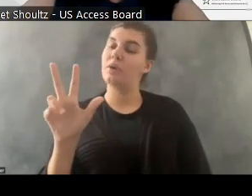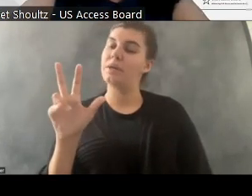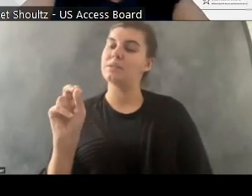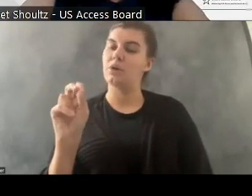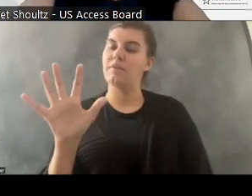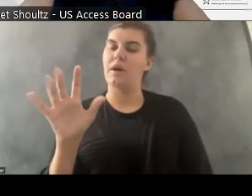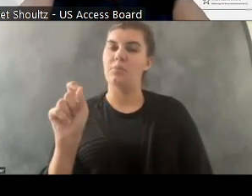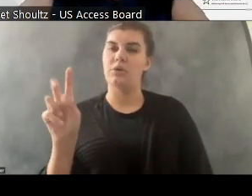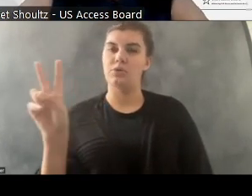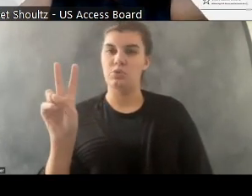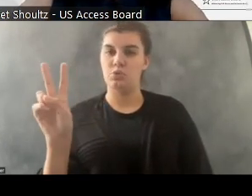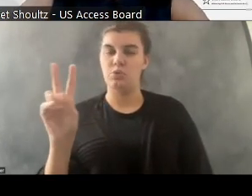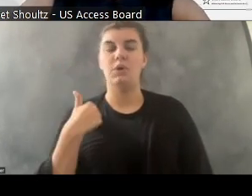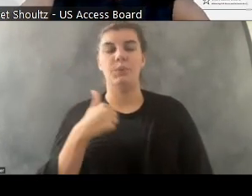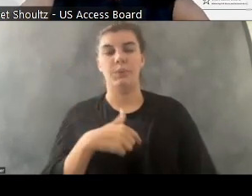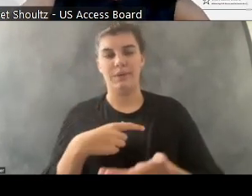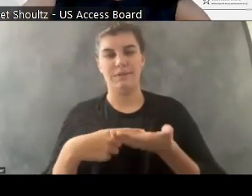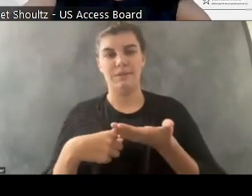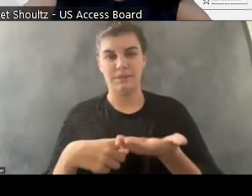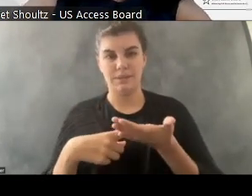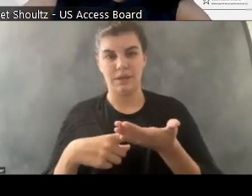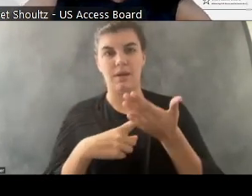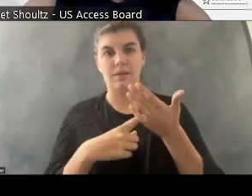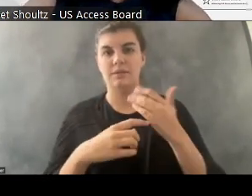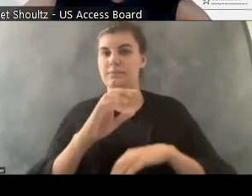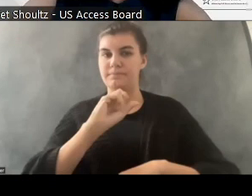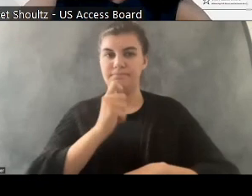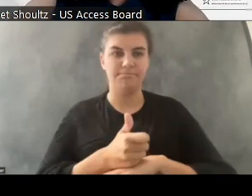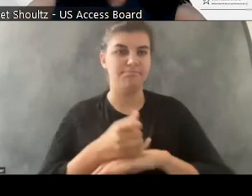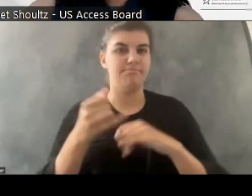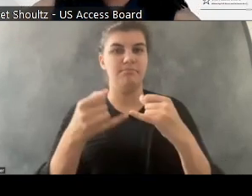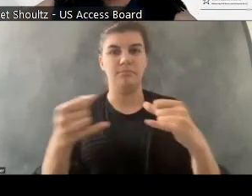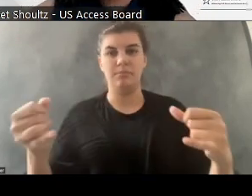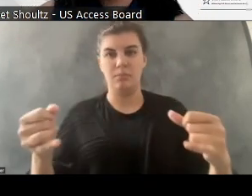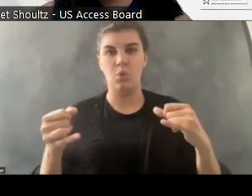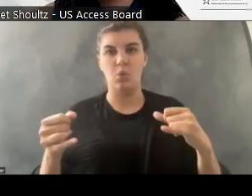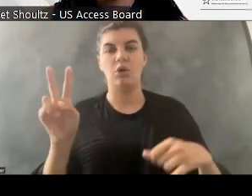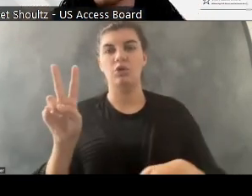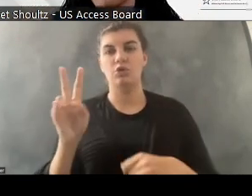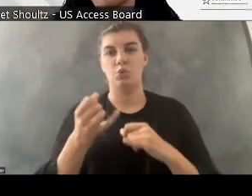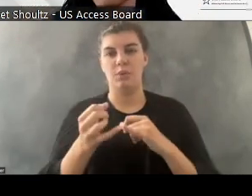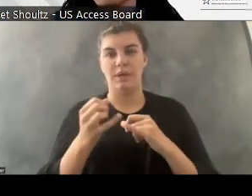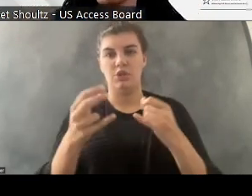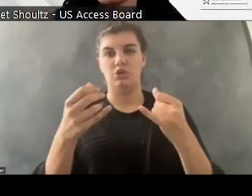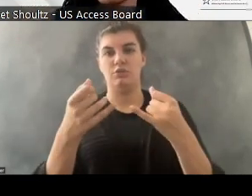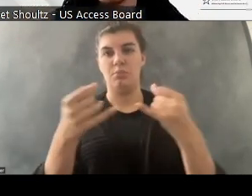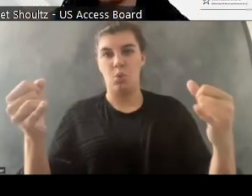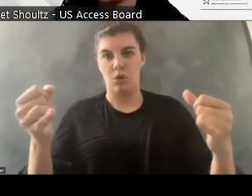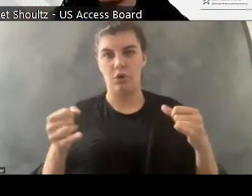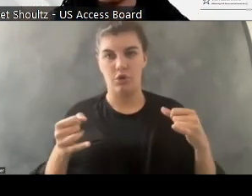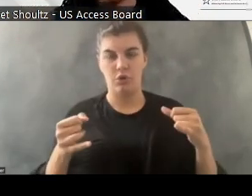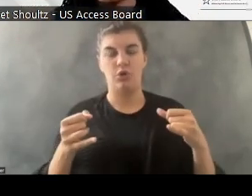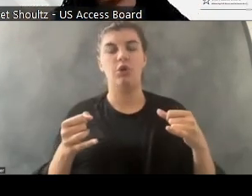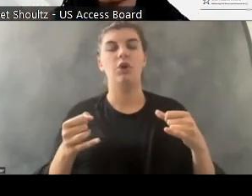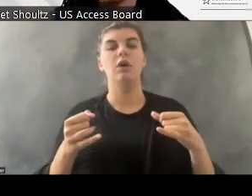surfaces and we discussed that a concrete border, a two inch concrete border specifically, is